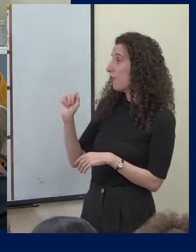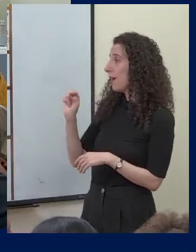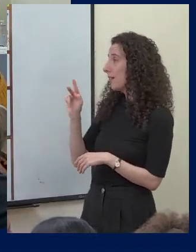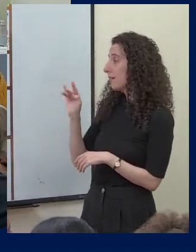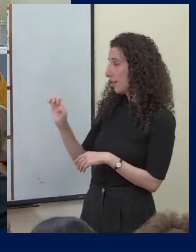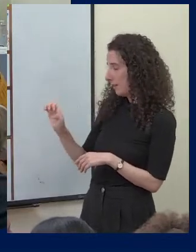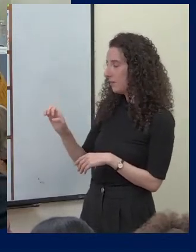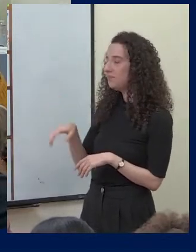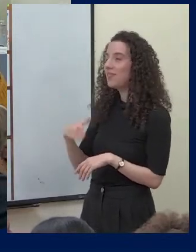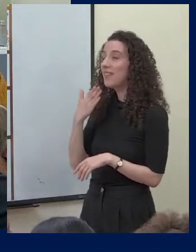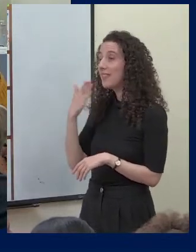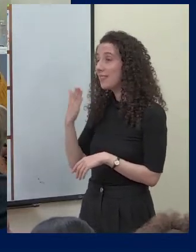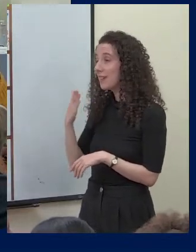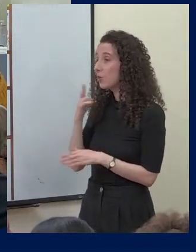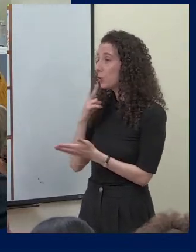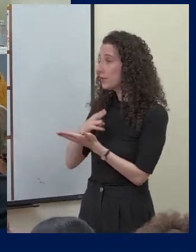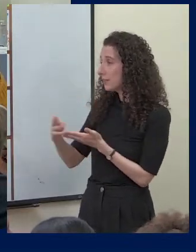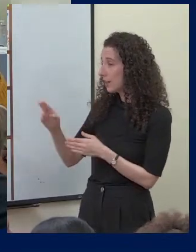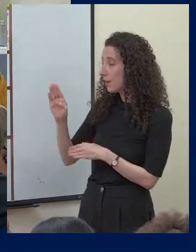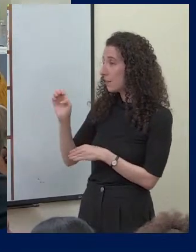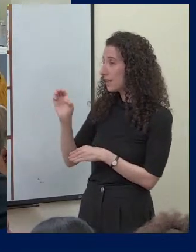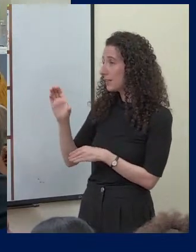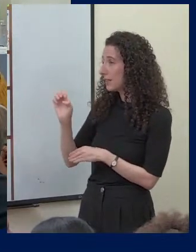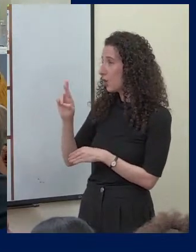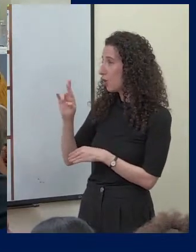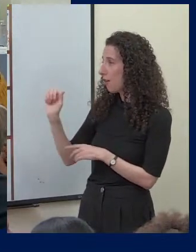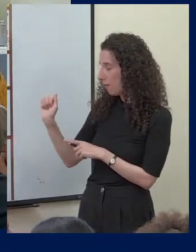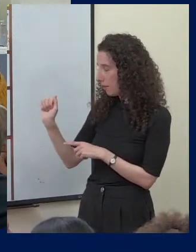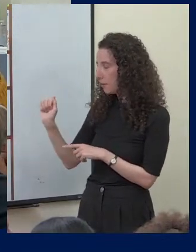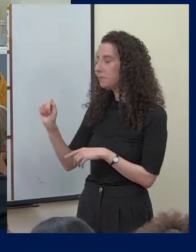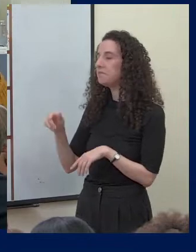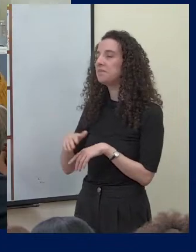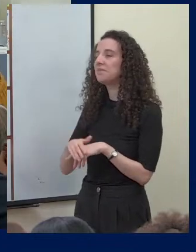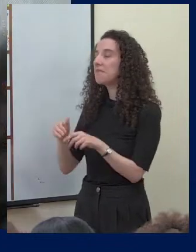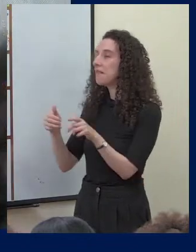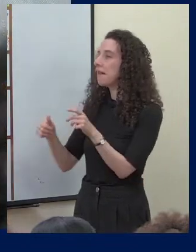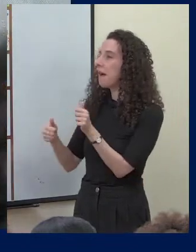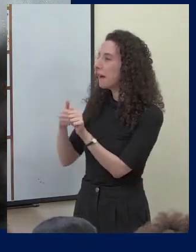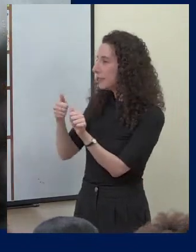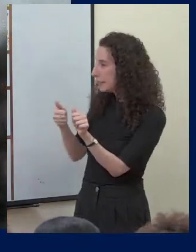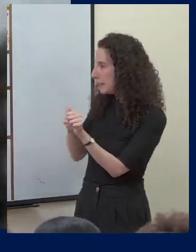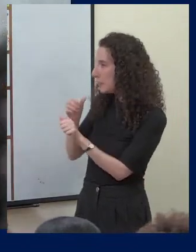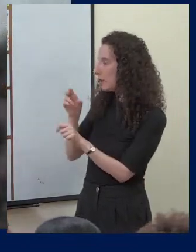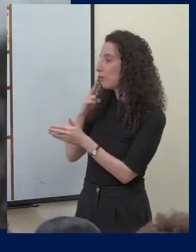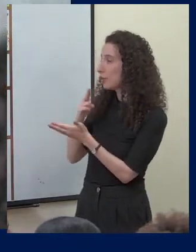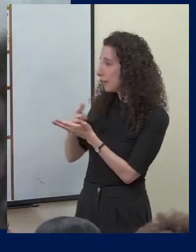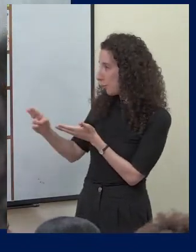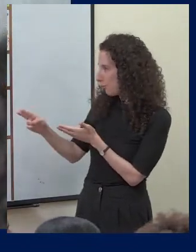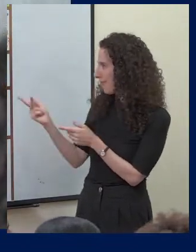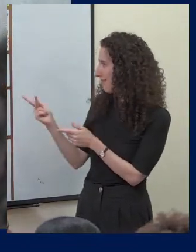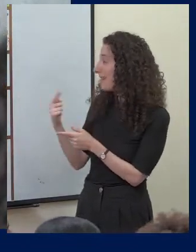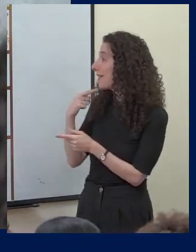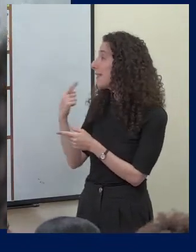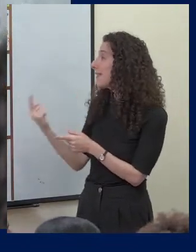thank you Secretary and Deputy Secretary for being here.